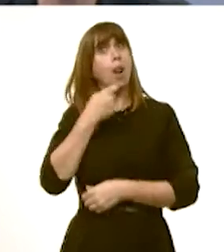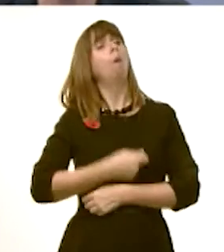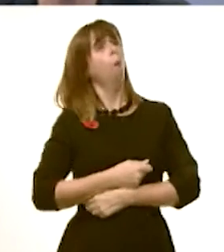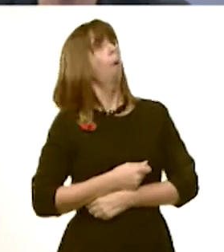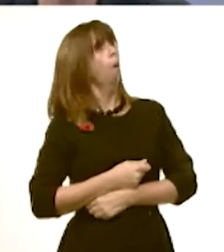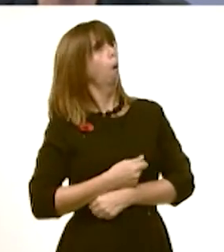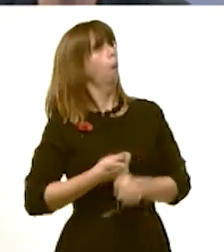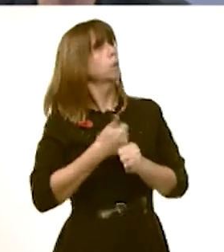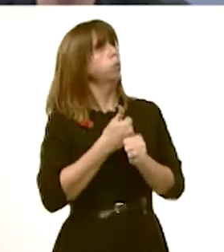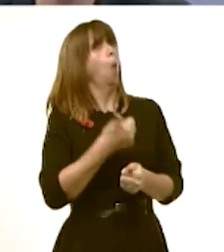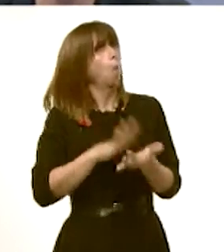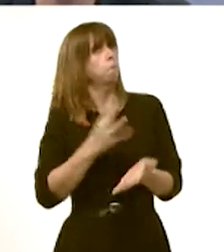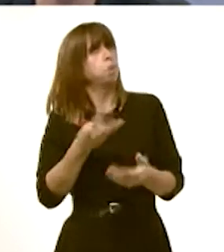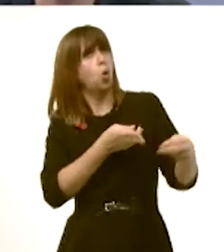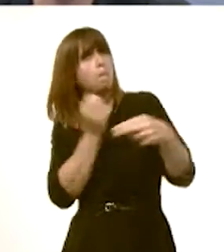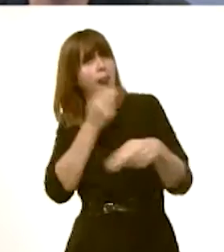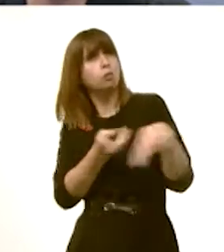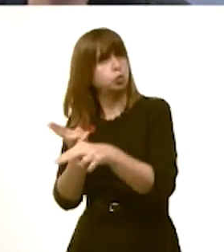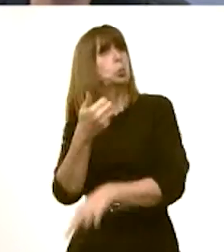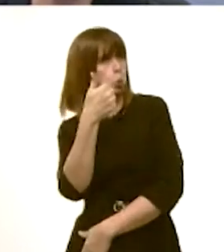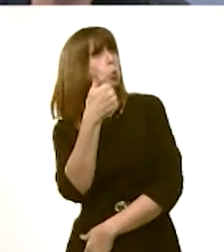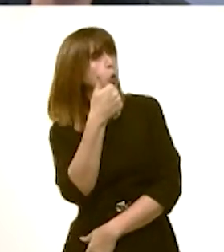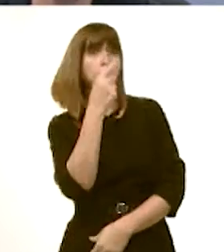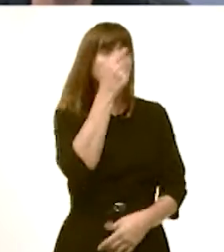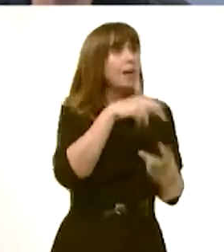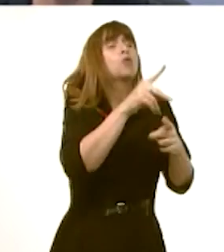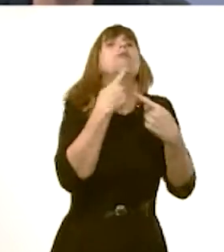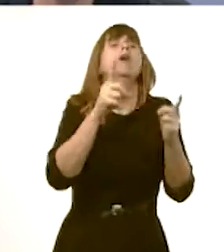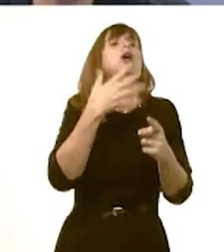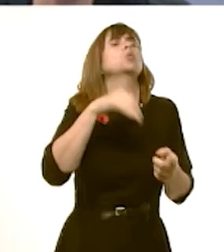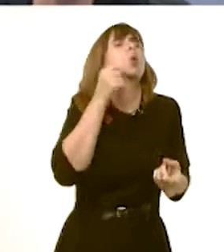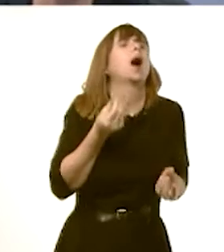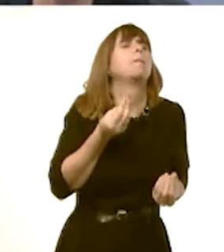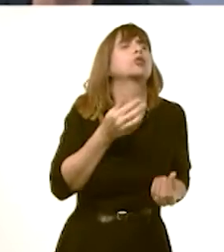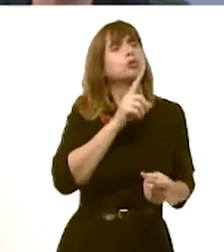So, I ask you againóIím not asking you to pinpoint the figureóto say to us today what